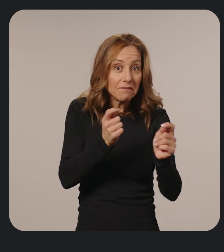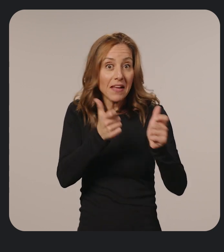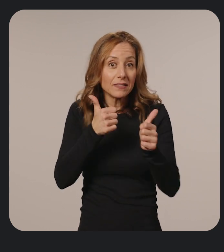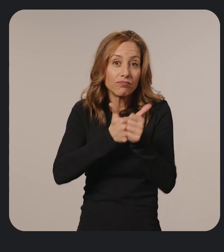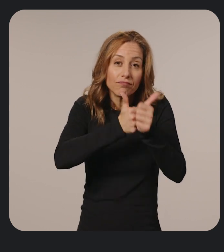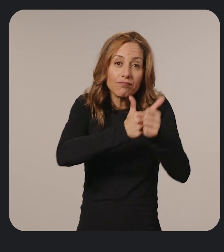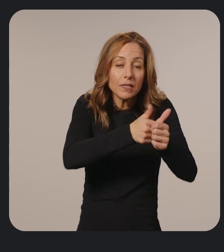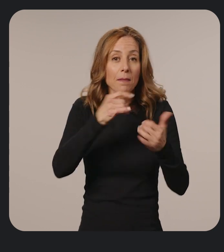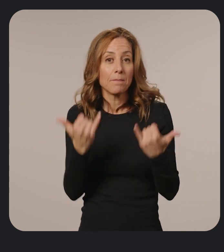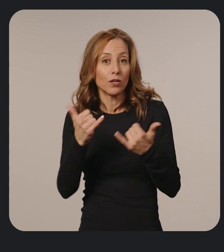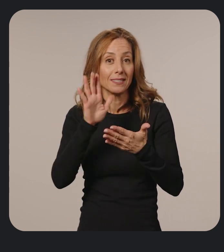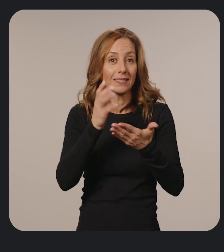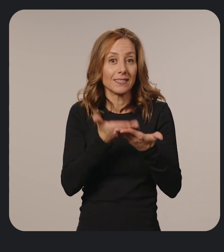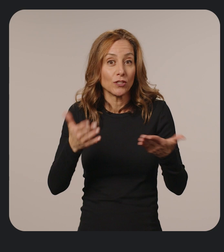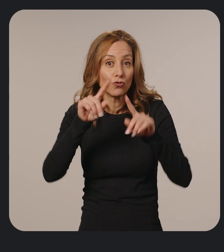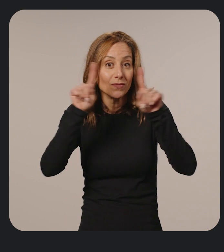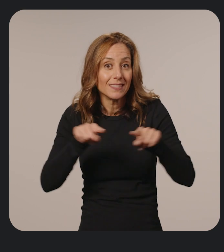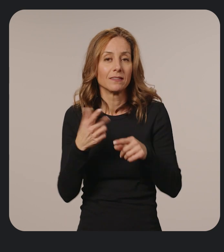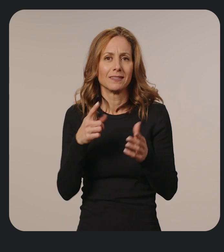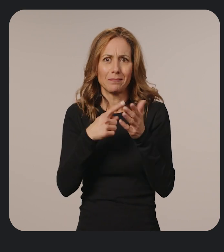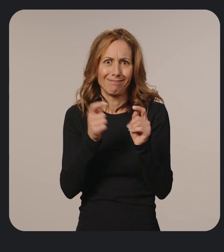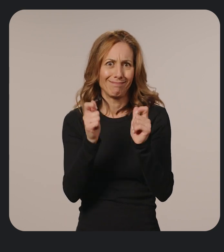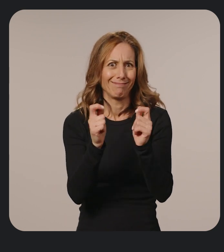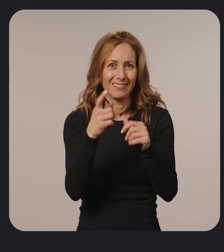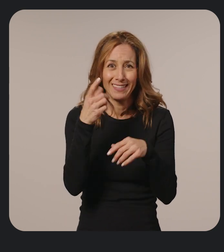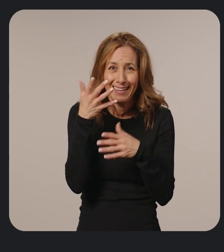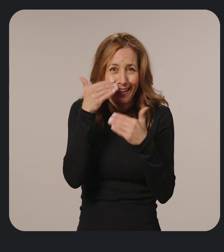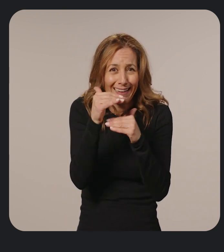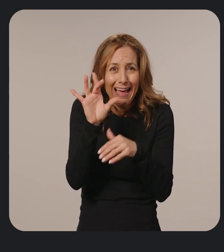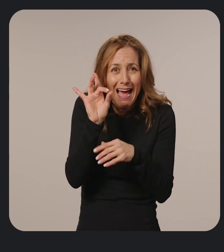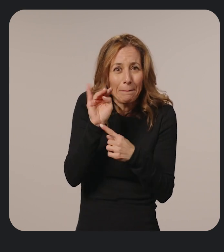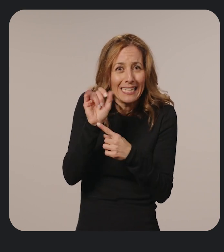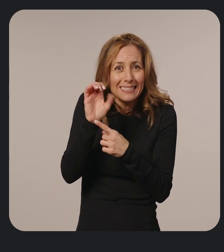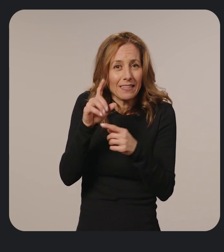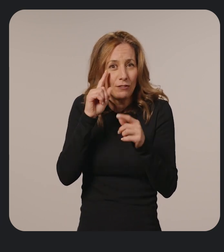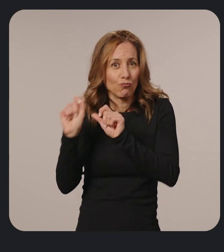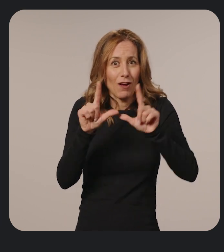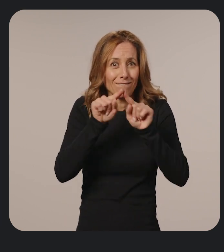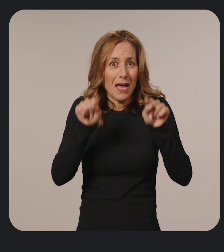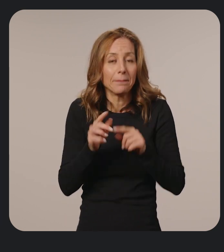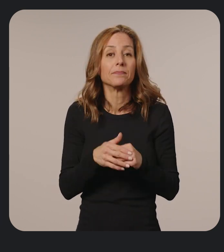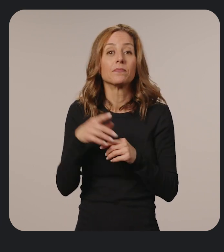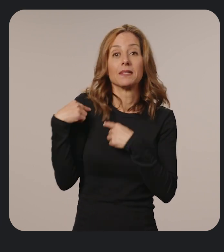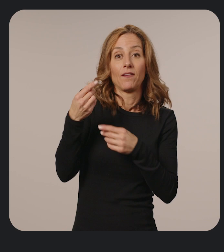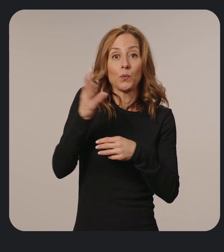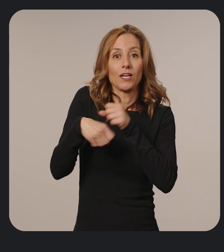to keep up with modern device screens, which can give you as little as 8 milliseconds to render a frame. Over the past few years, we've sometimes